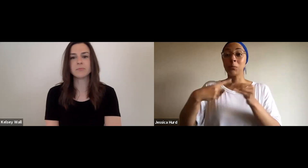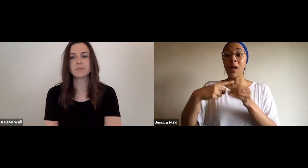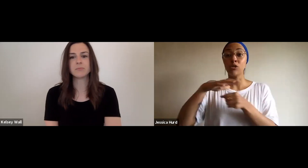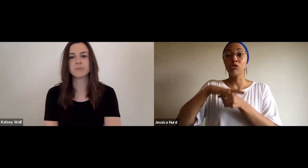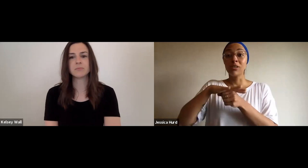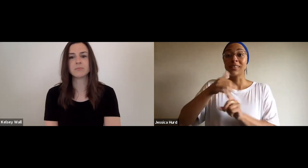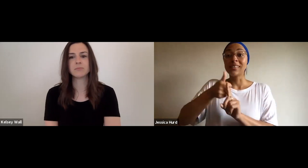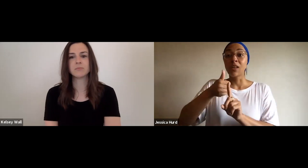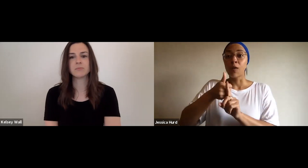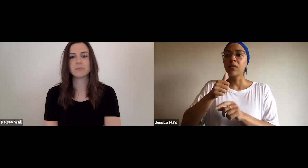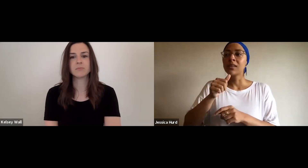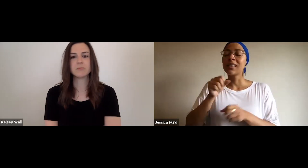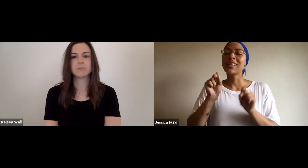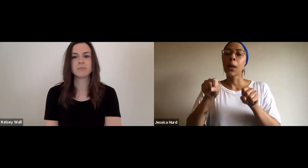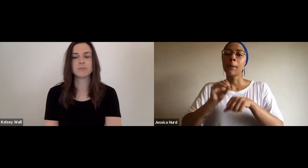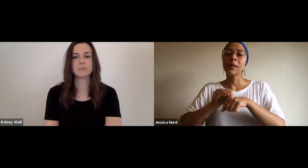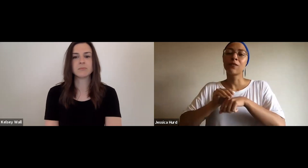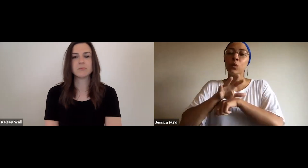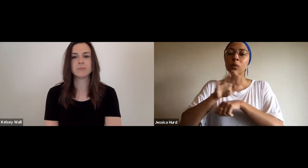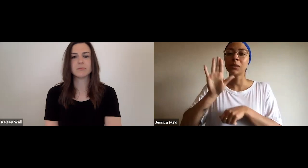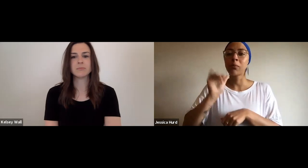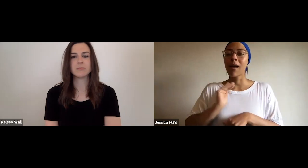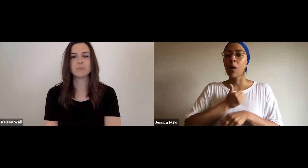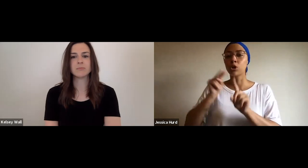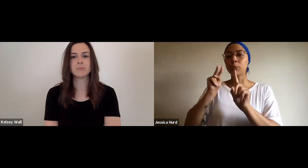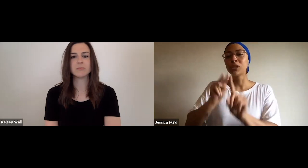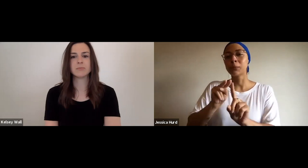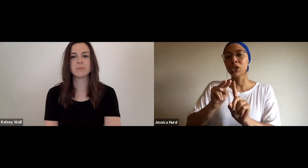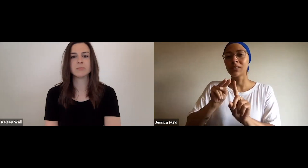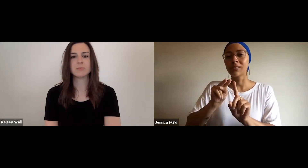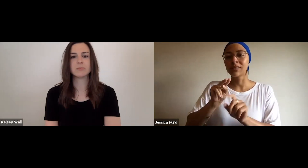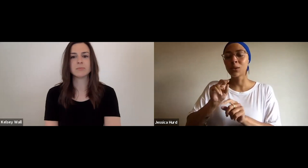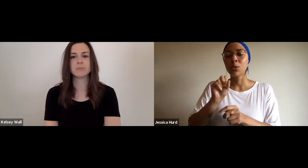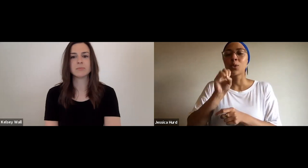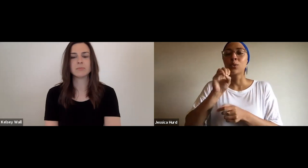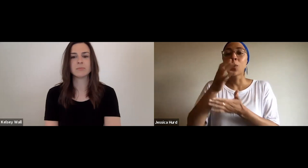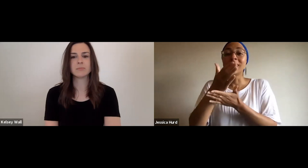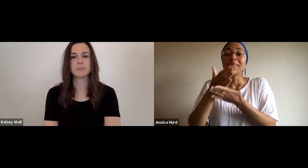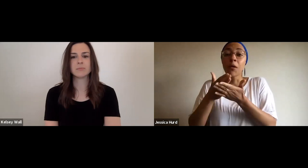and they have power. Stress itself can influence our perspective